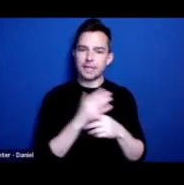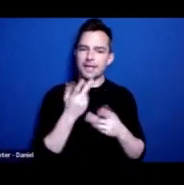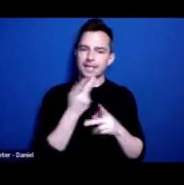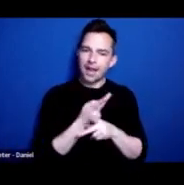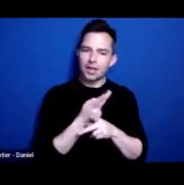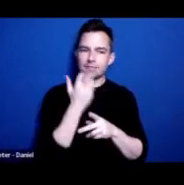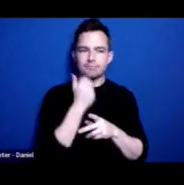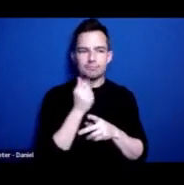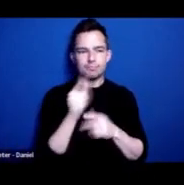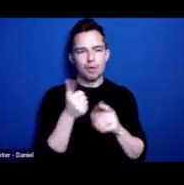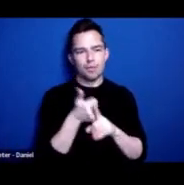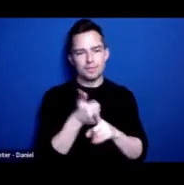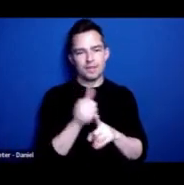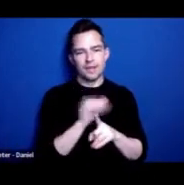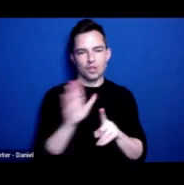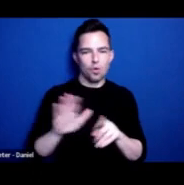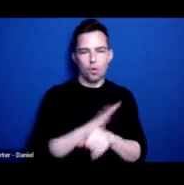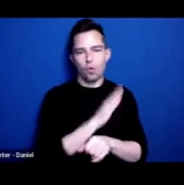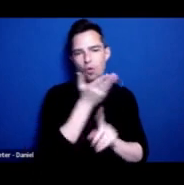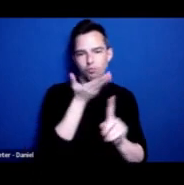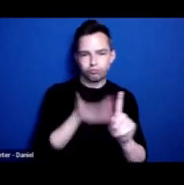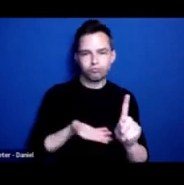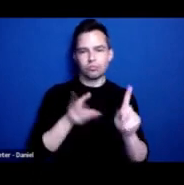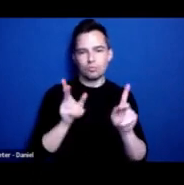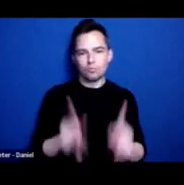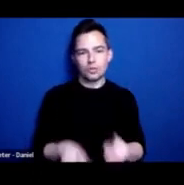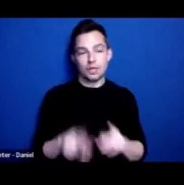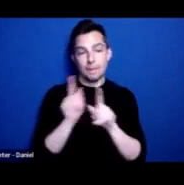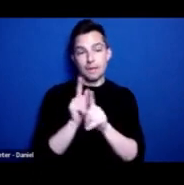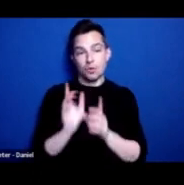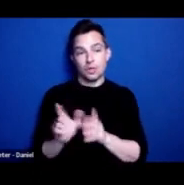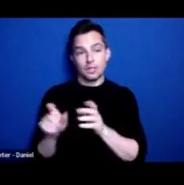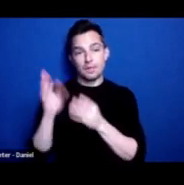themselves as a whole person. Mentors need to be informed of